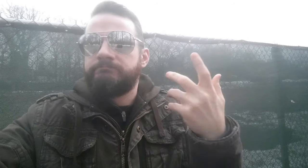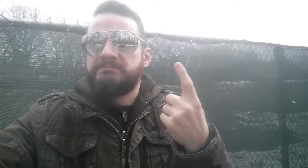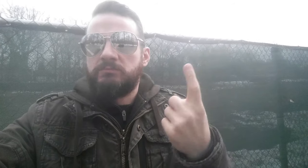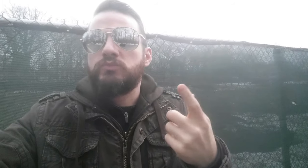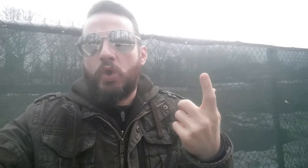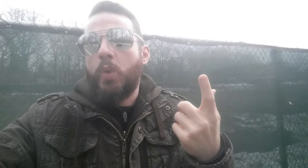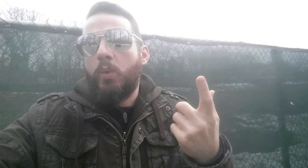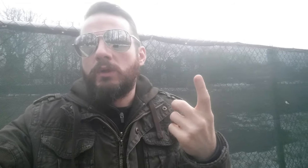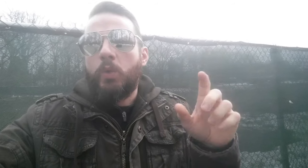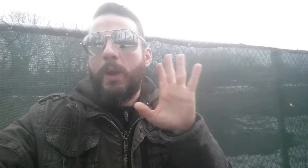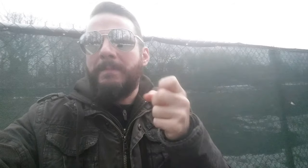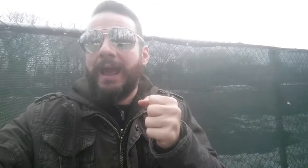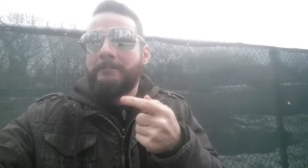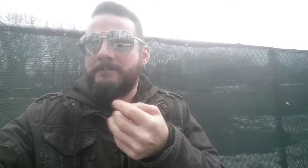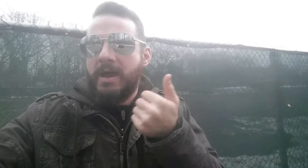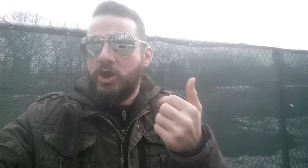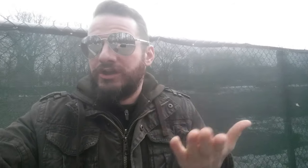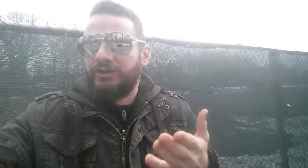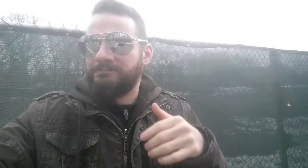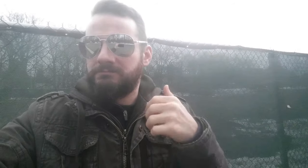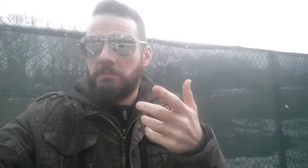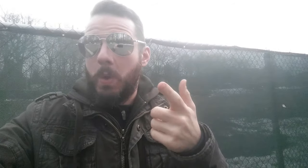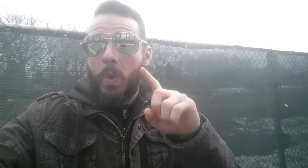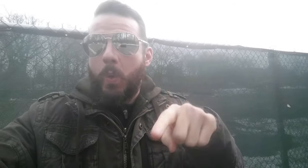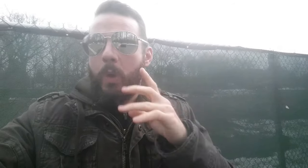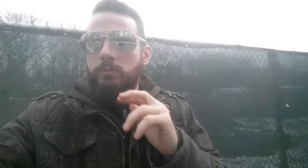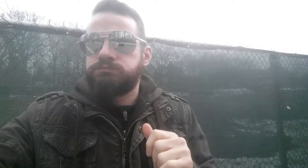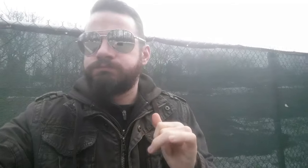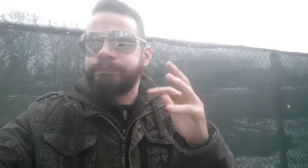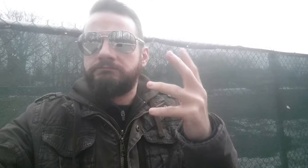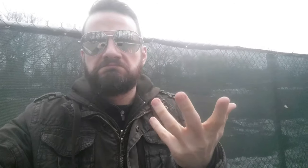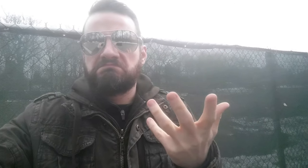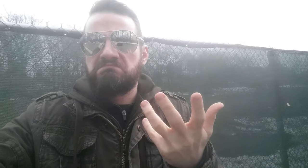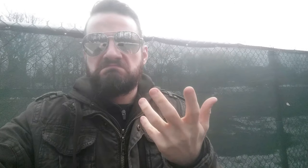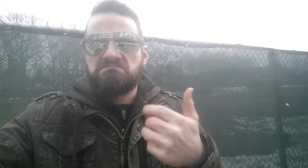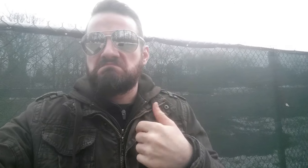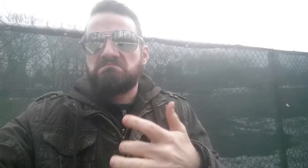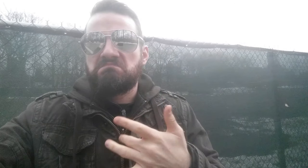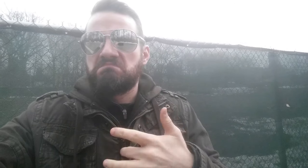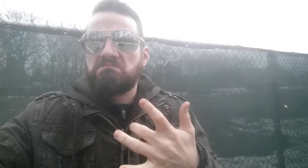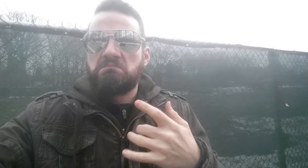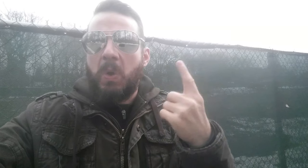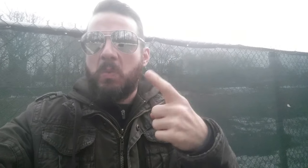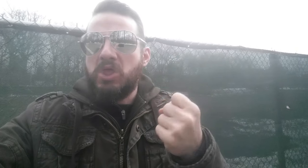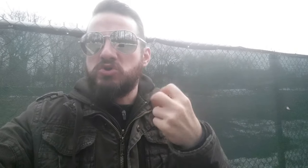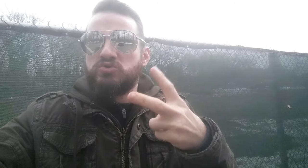They are going to put a better building here. The construction will be completed in one to two years from now.